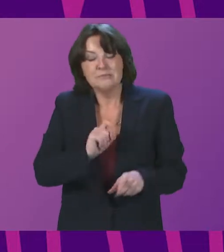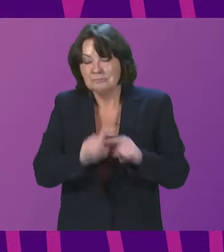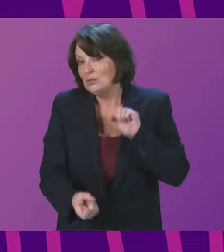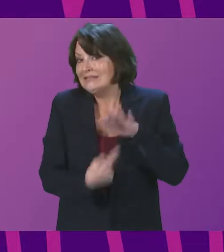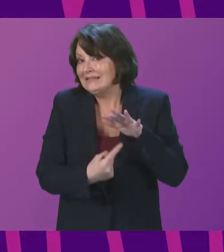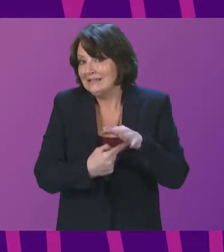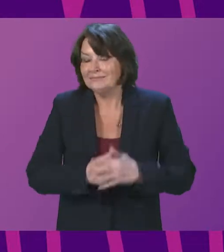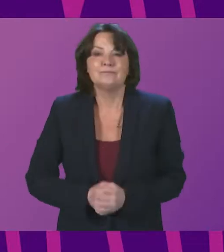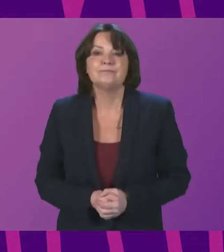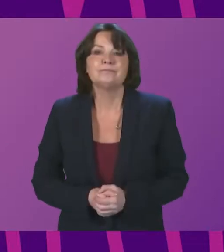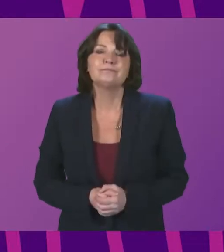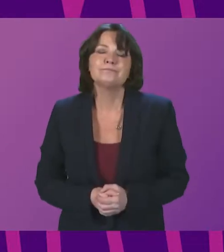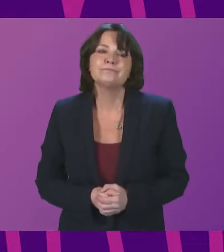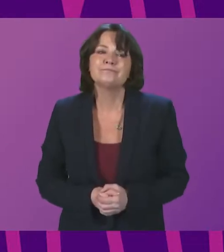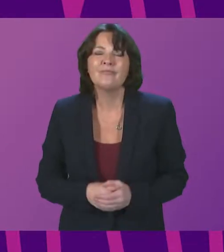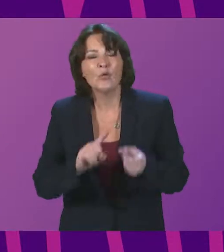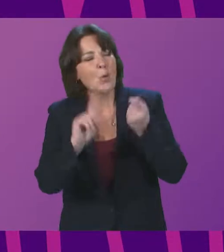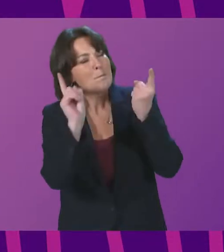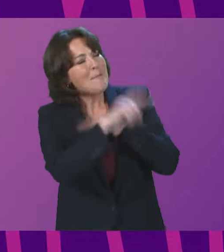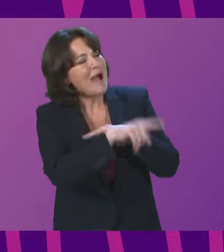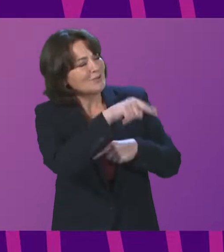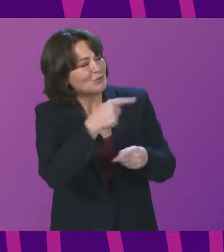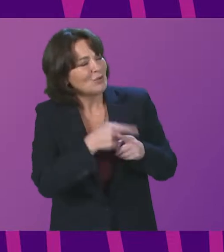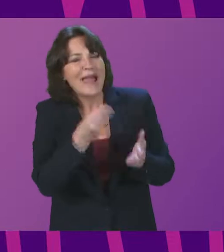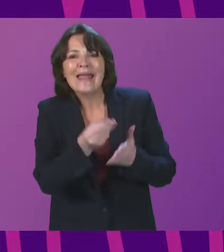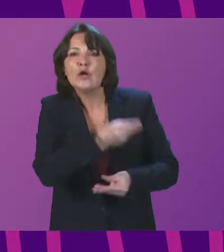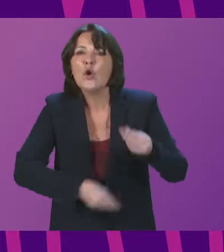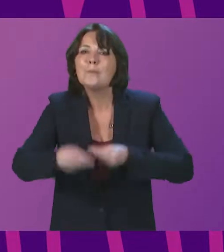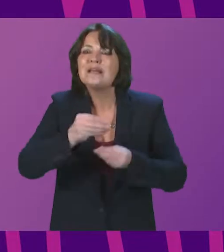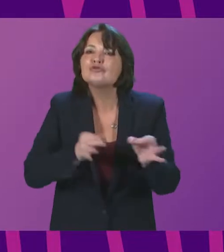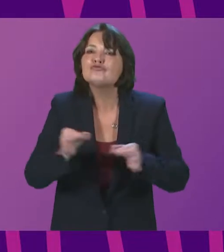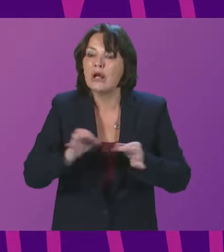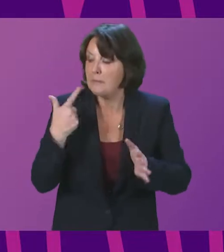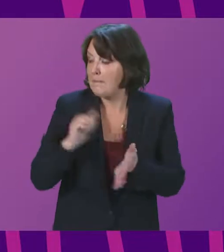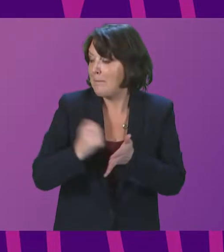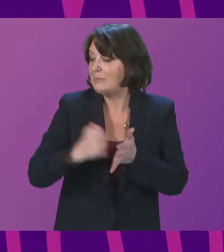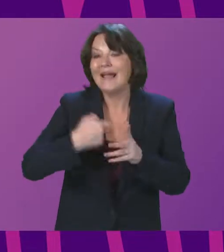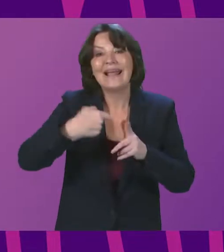Regarding the economic strategy published by Kate Forbes earlier this week, perhaps